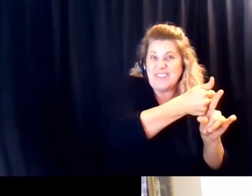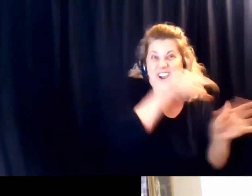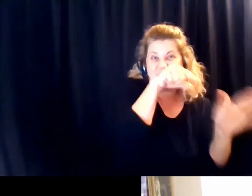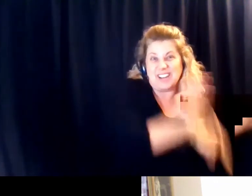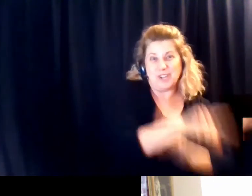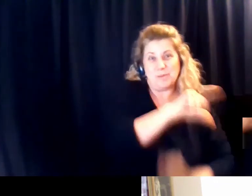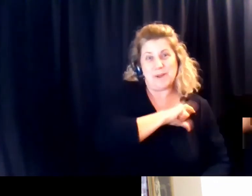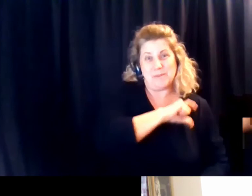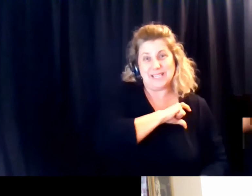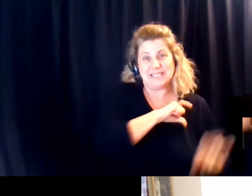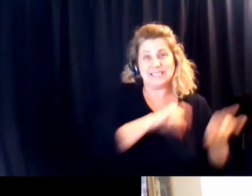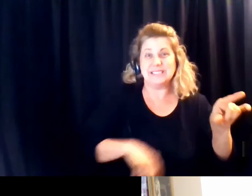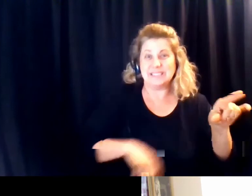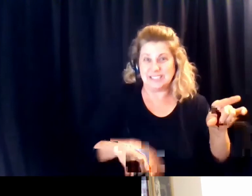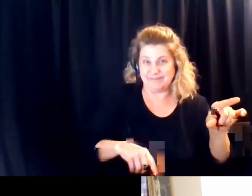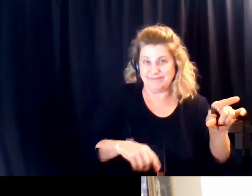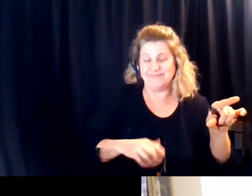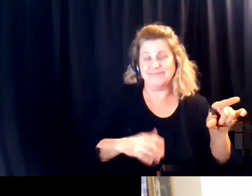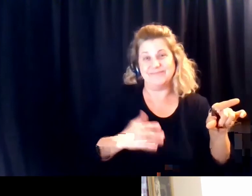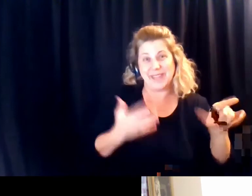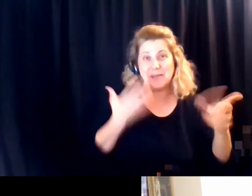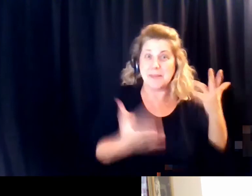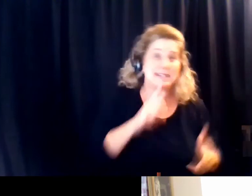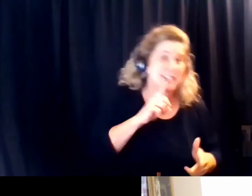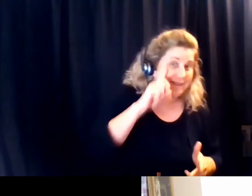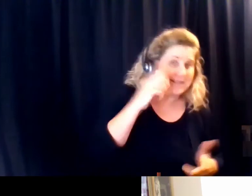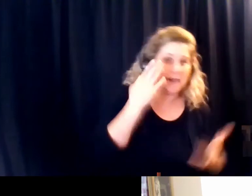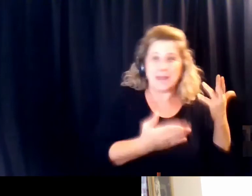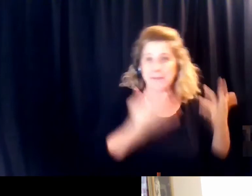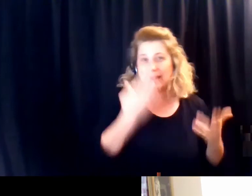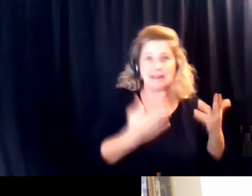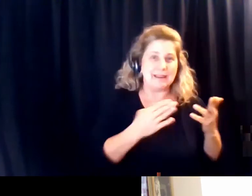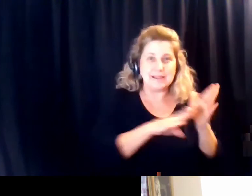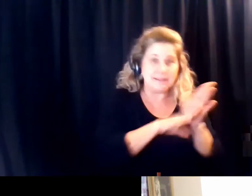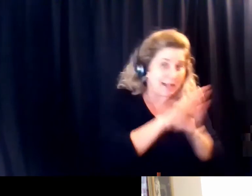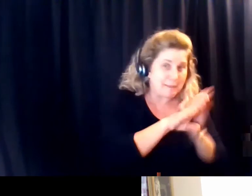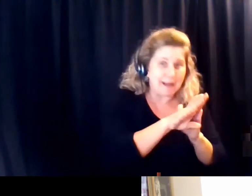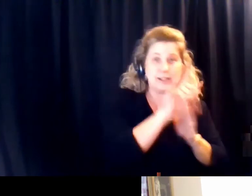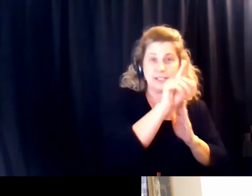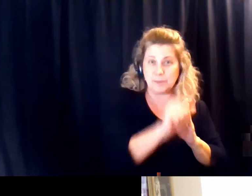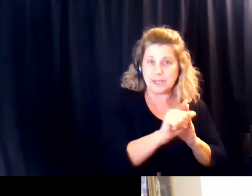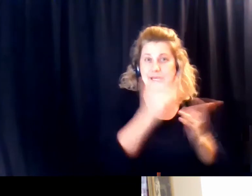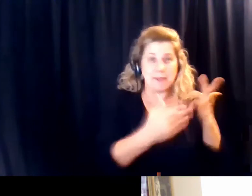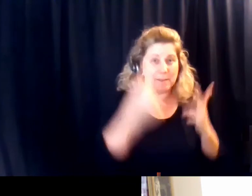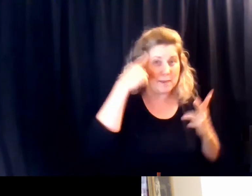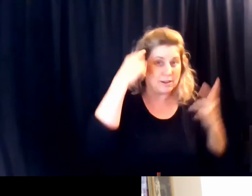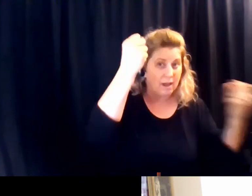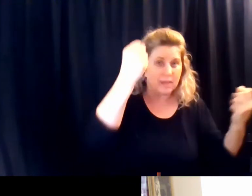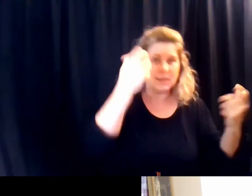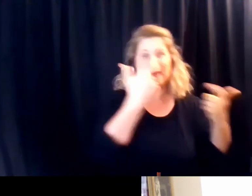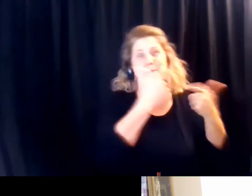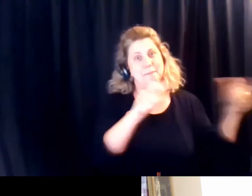Judith Heumann: Their diabetes or hypertension appropriately, not being able to get to a doctor. We've got to be looking at what's going on in the rural communities.